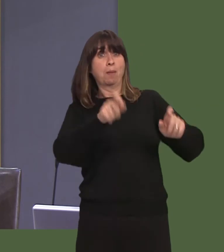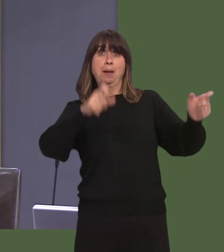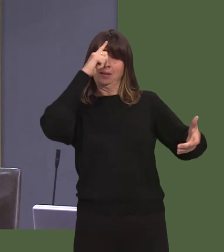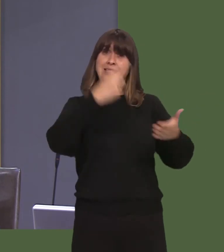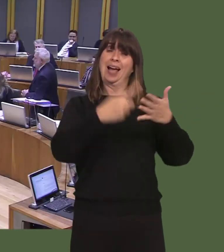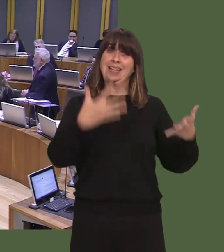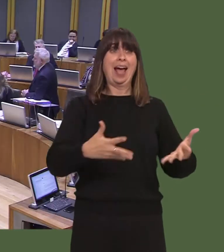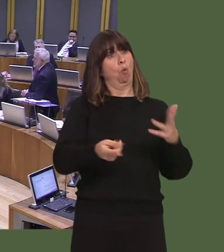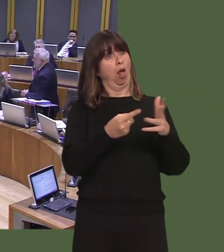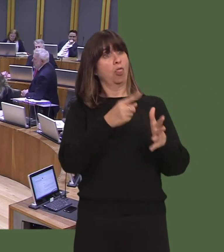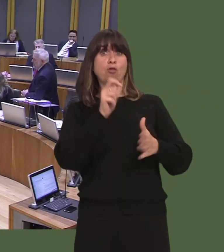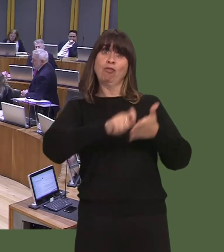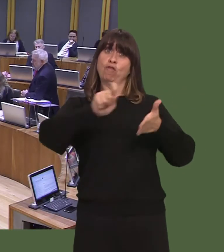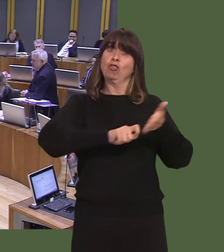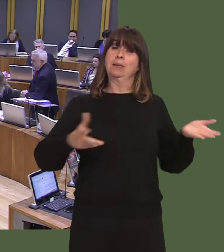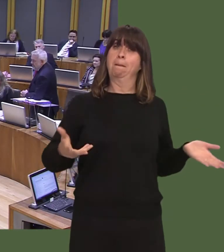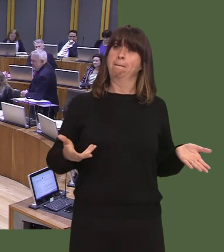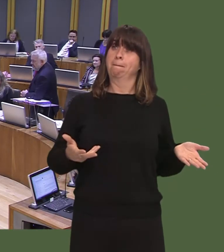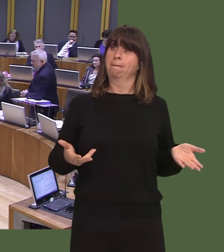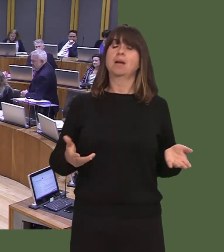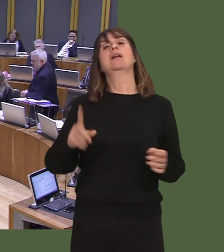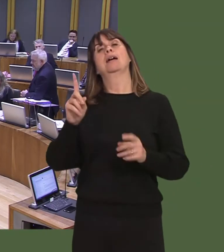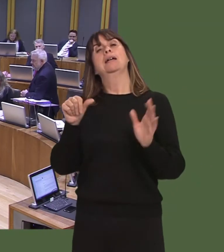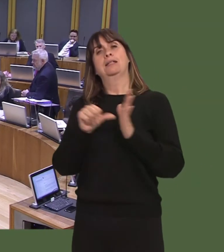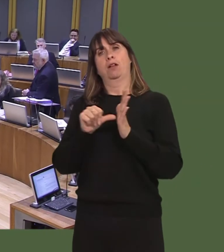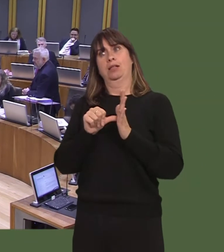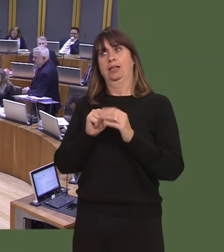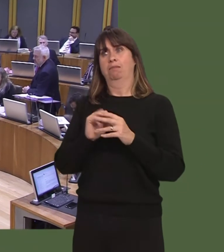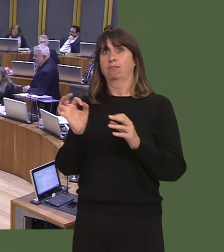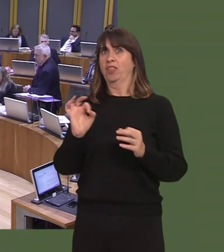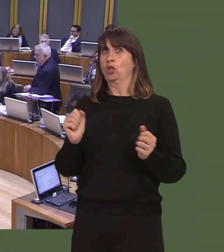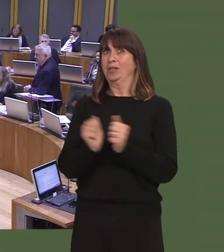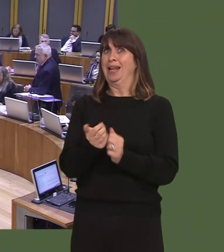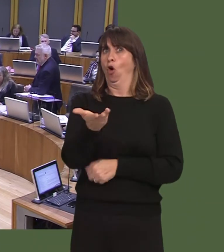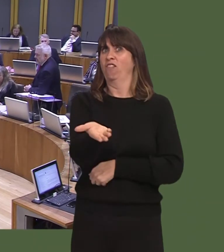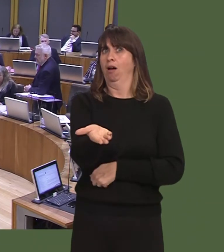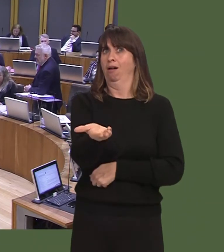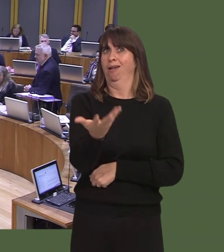Carwyn Jones AM: Well, the difficulty is this, isn't it: there's no deal on the table as yet.